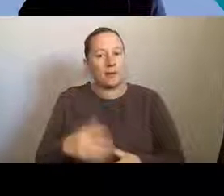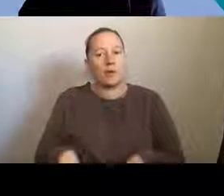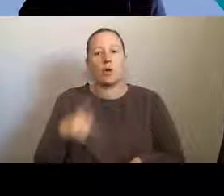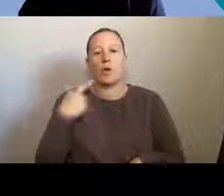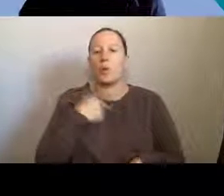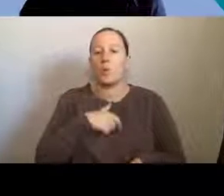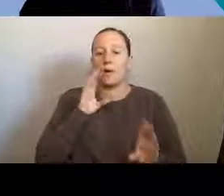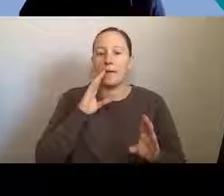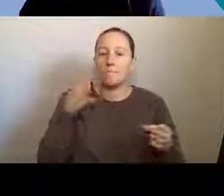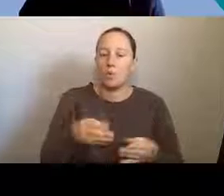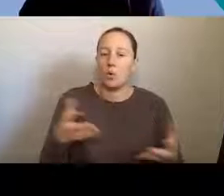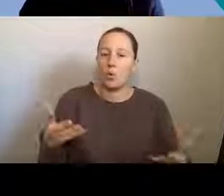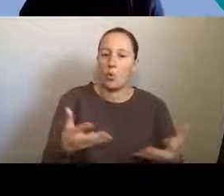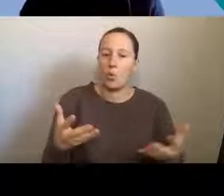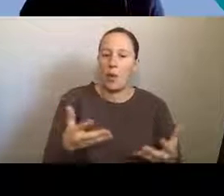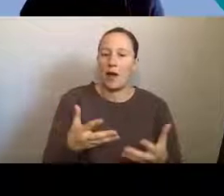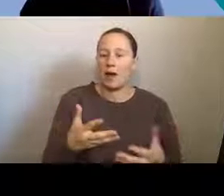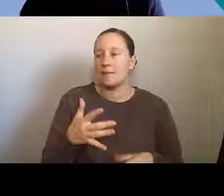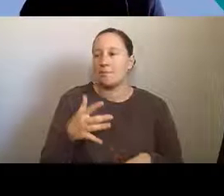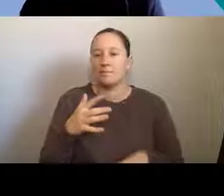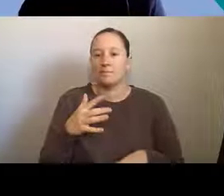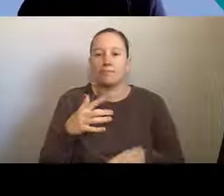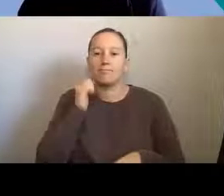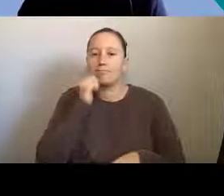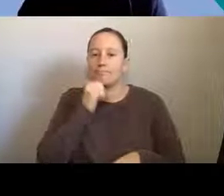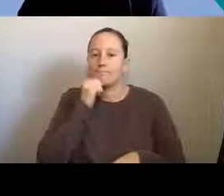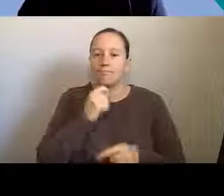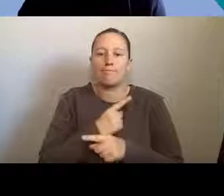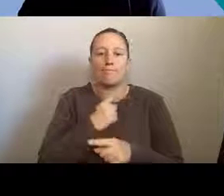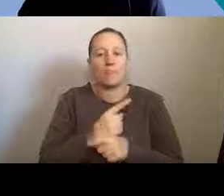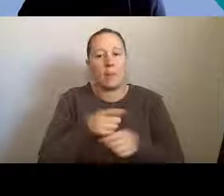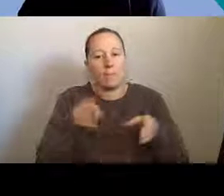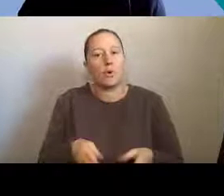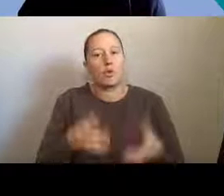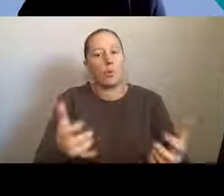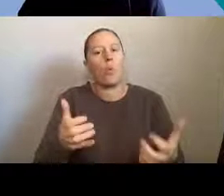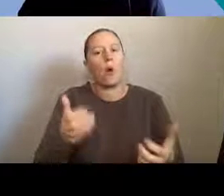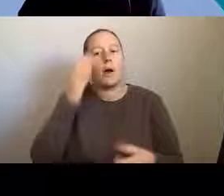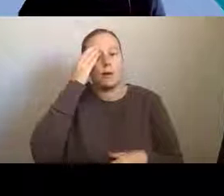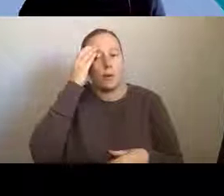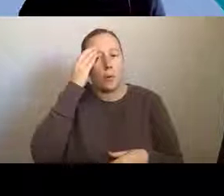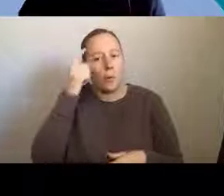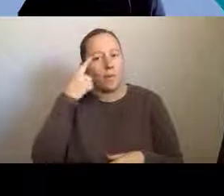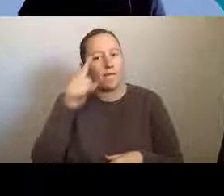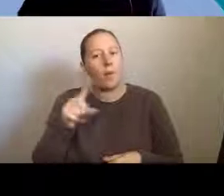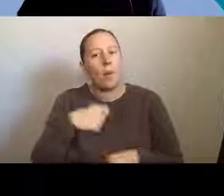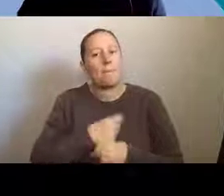that a reasonable person would want to have in order to make an informed decision about participation.